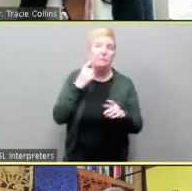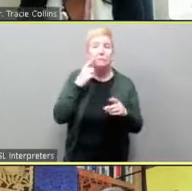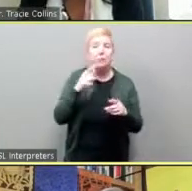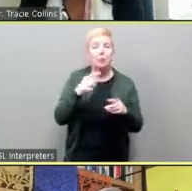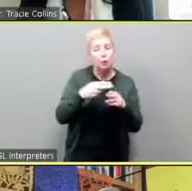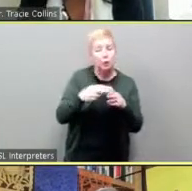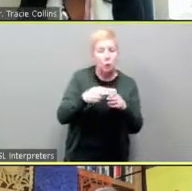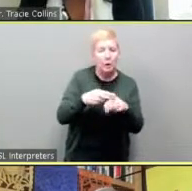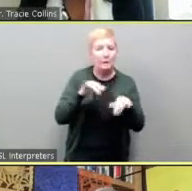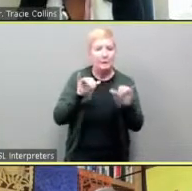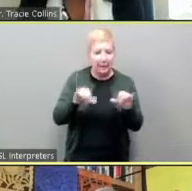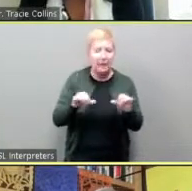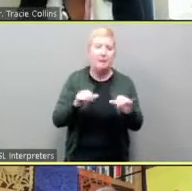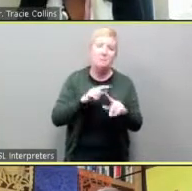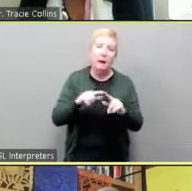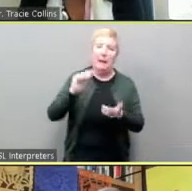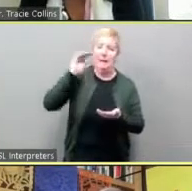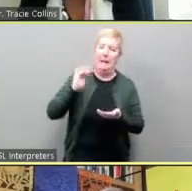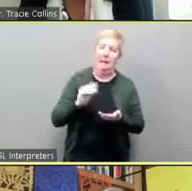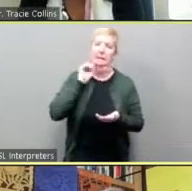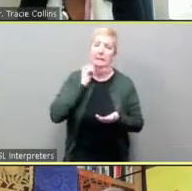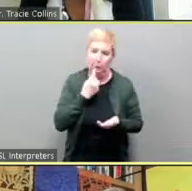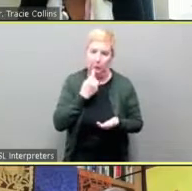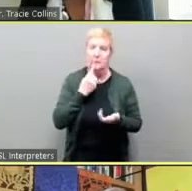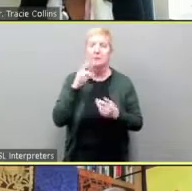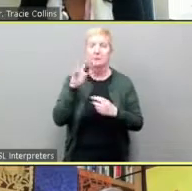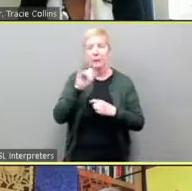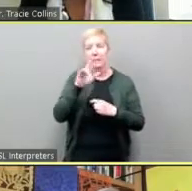little less severe form of illness. Next slide please,